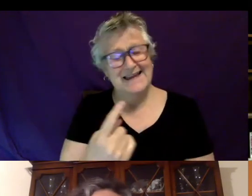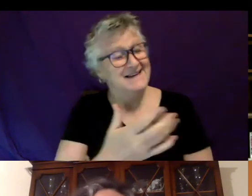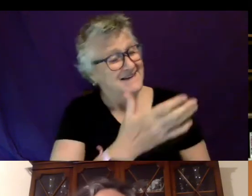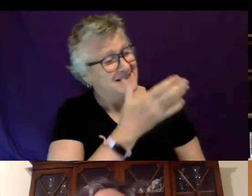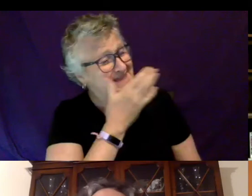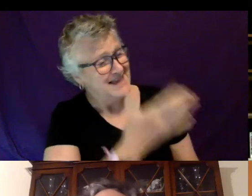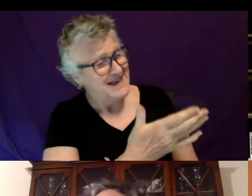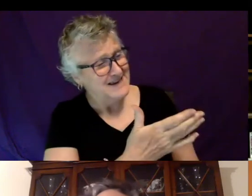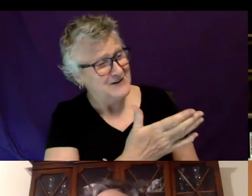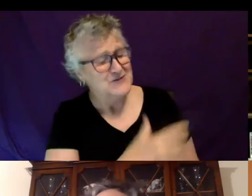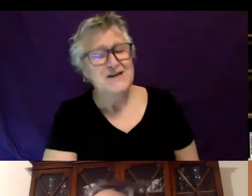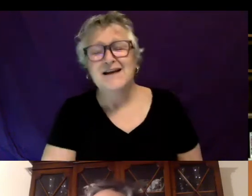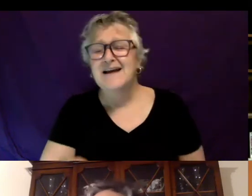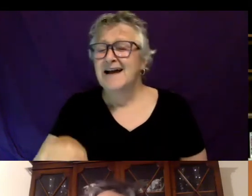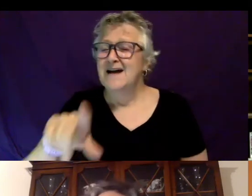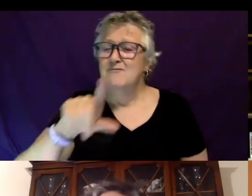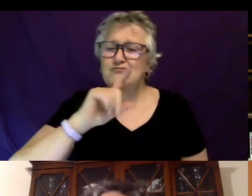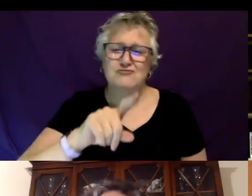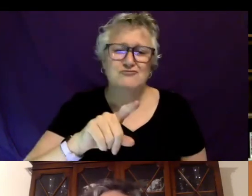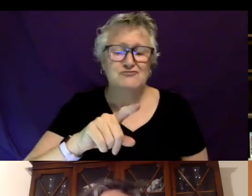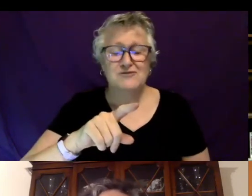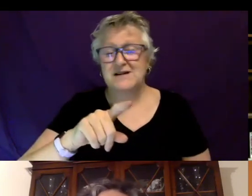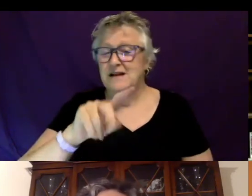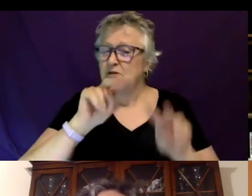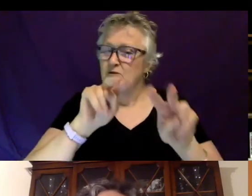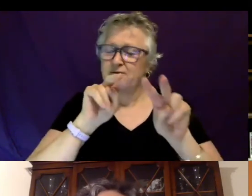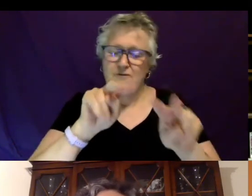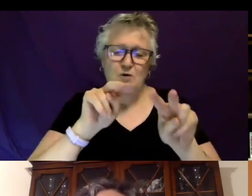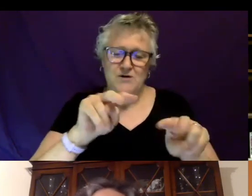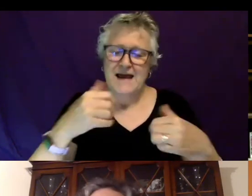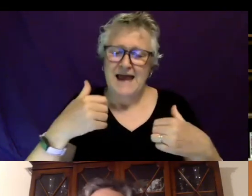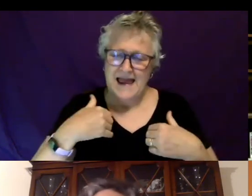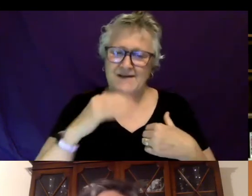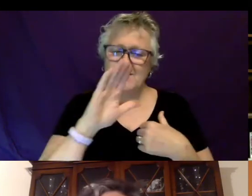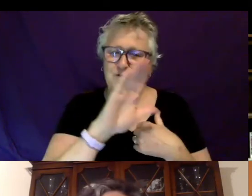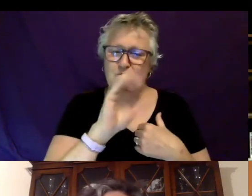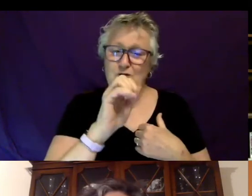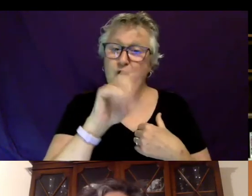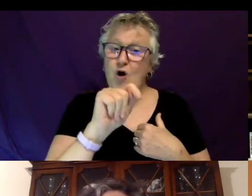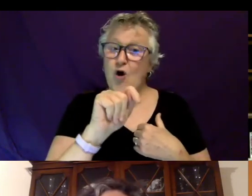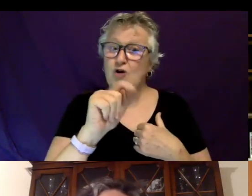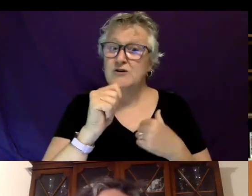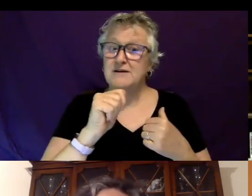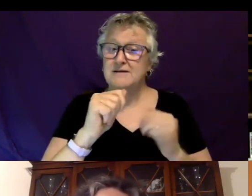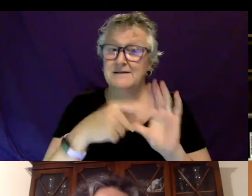And we look forward to having your art gallery, which will open on Saturday, September 25th.